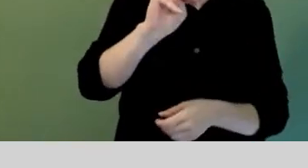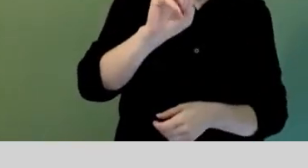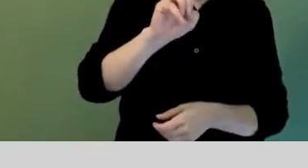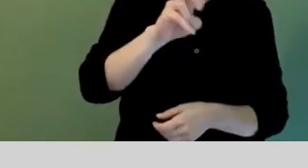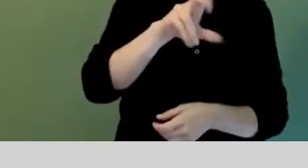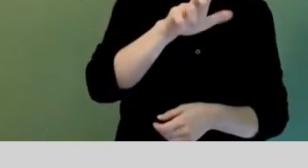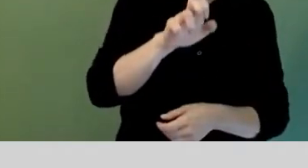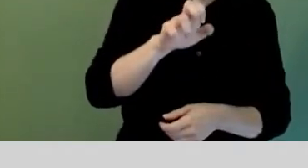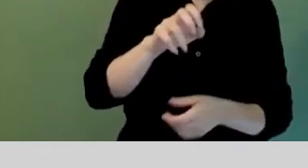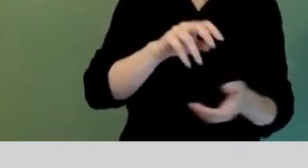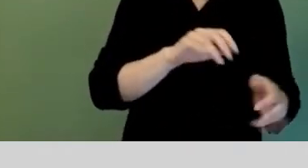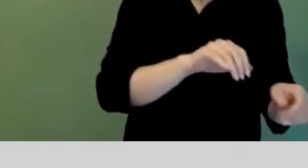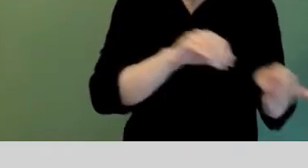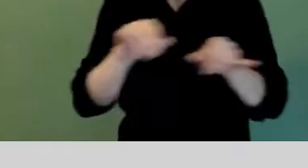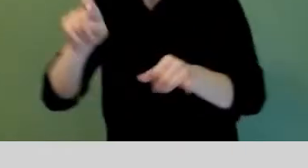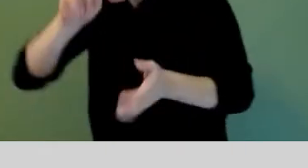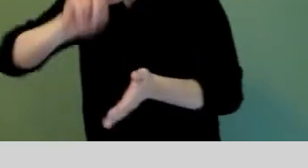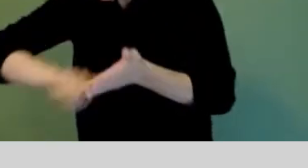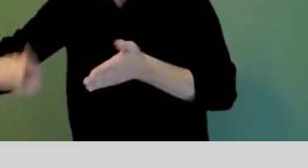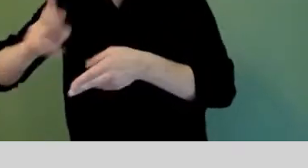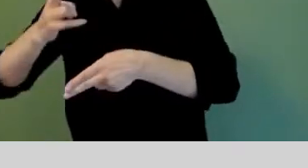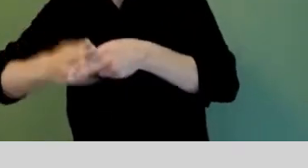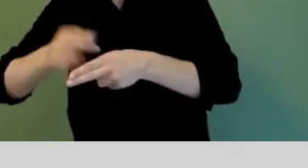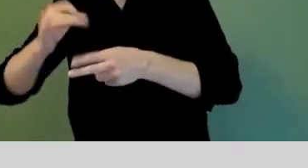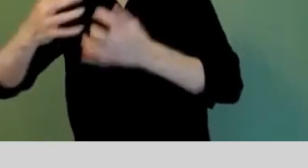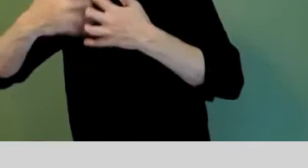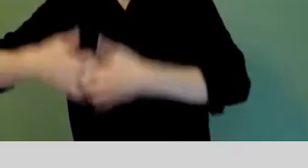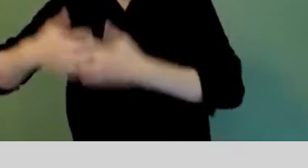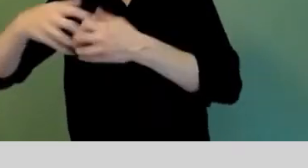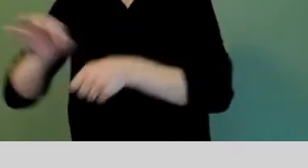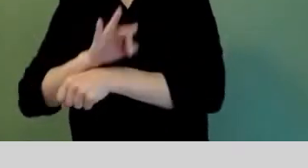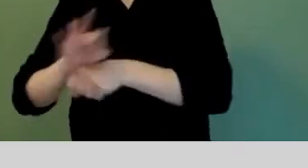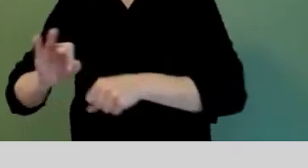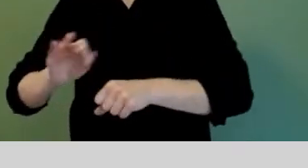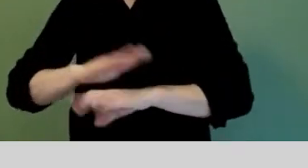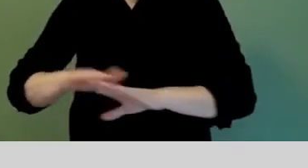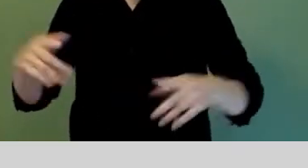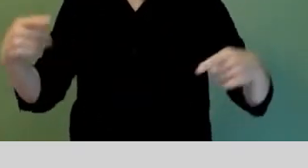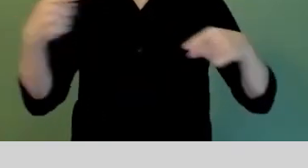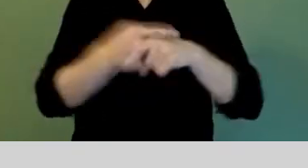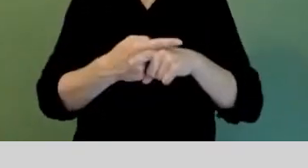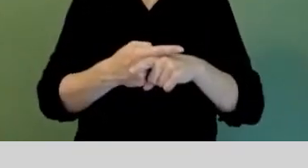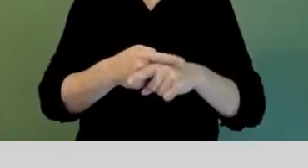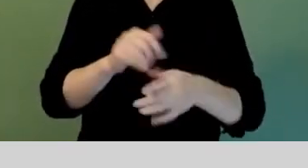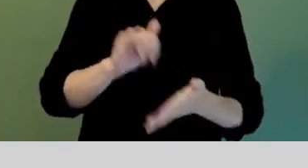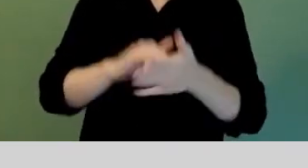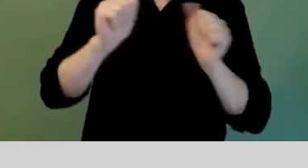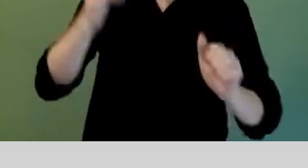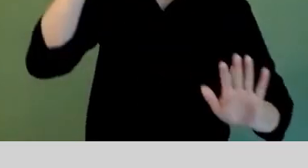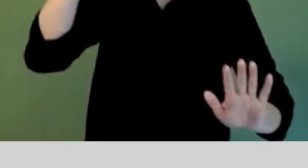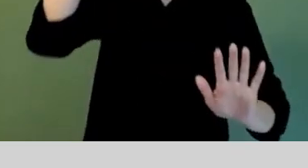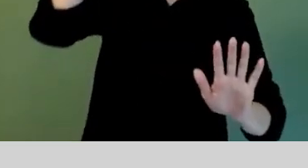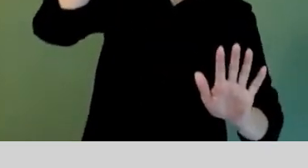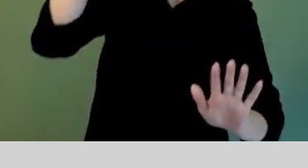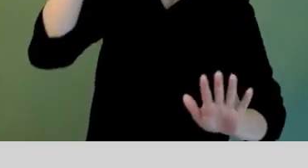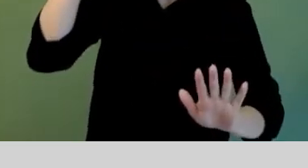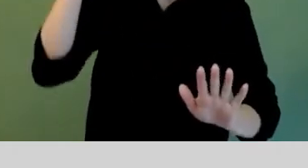don't clash. And this is a code organization nightmare. It's exactly why namespaces are a honking great idea.